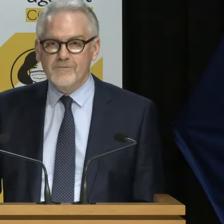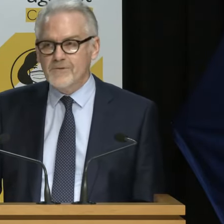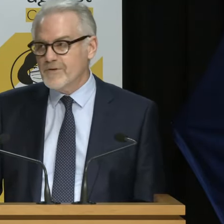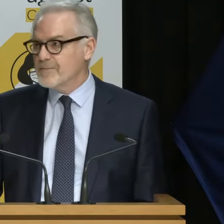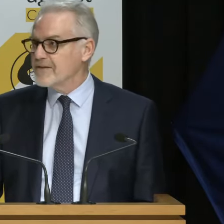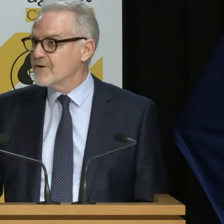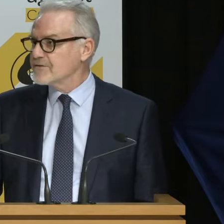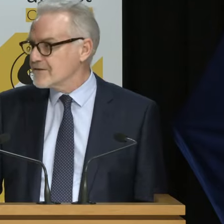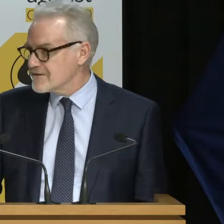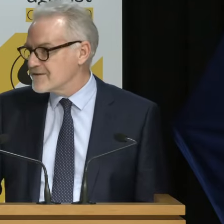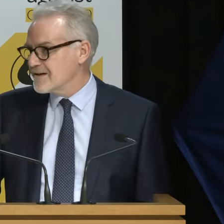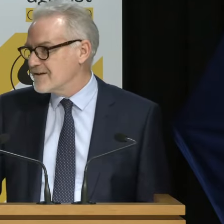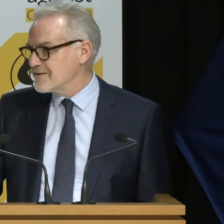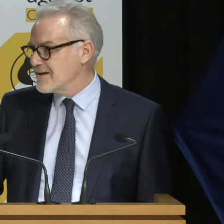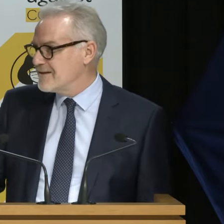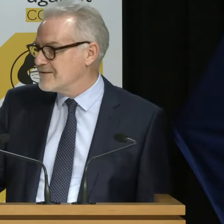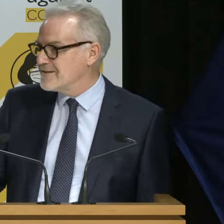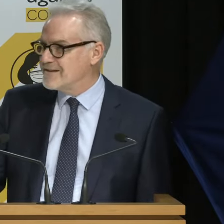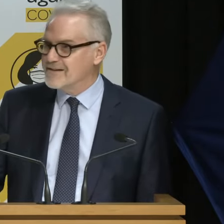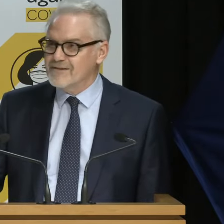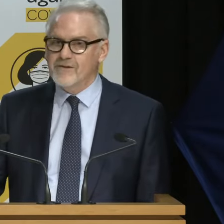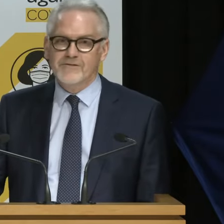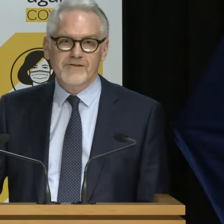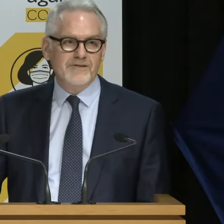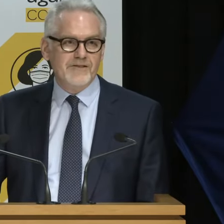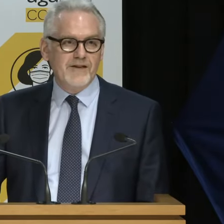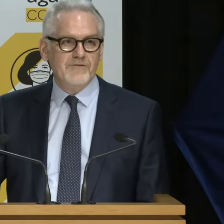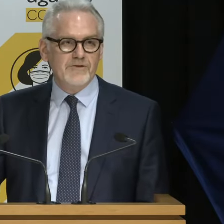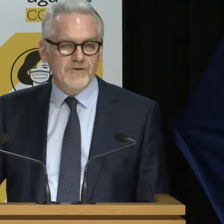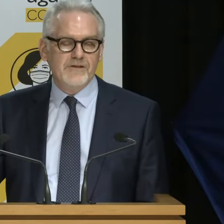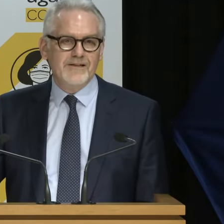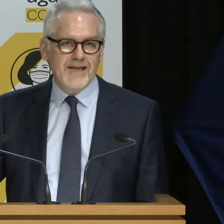workforce, supplies and